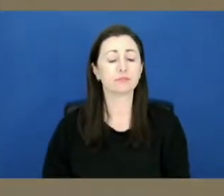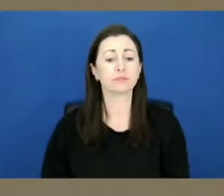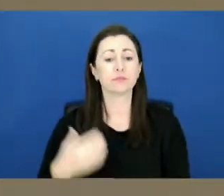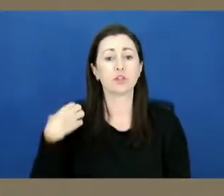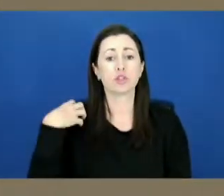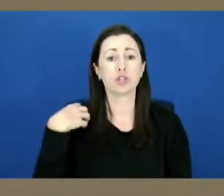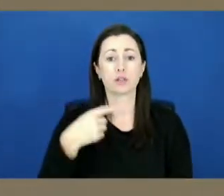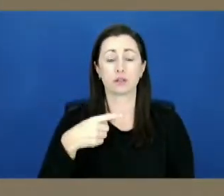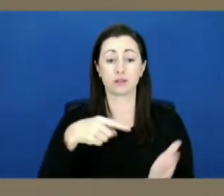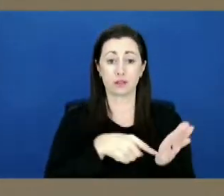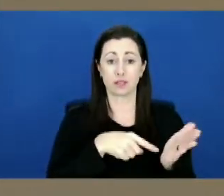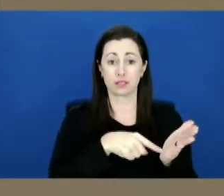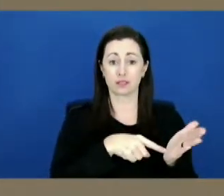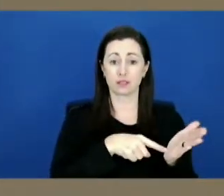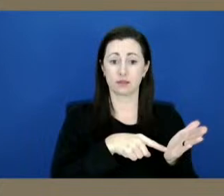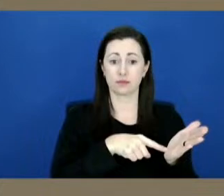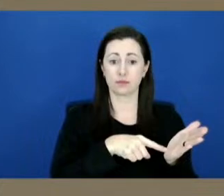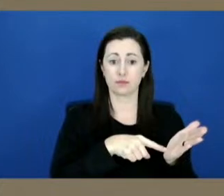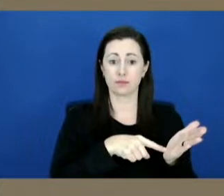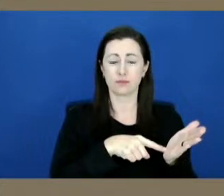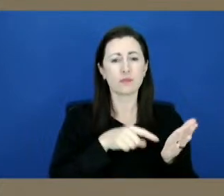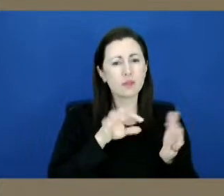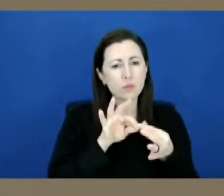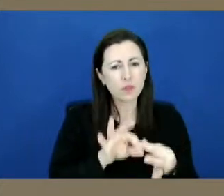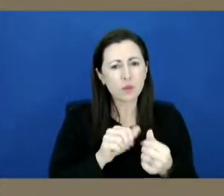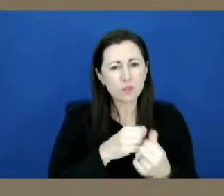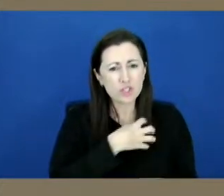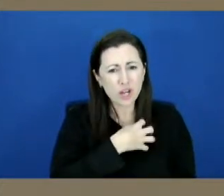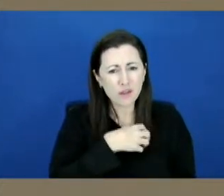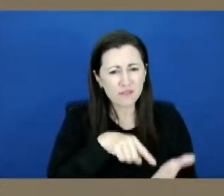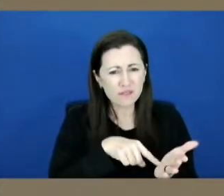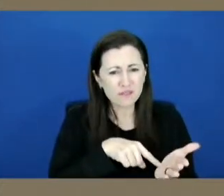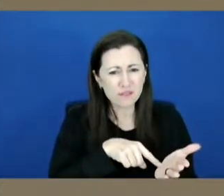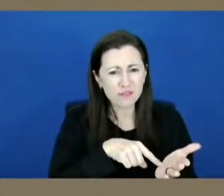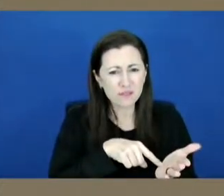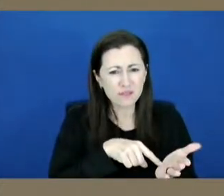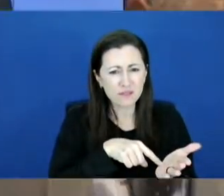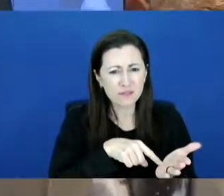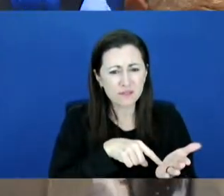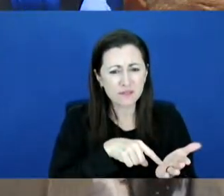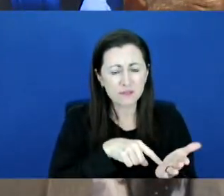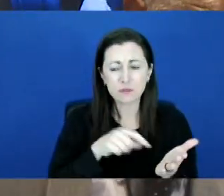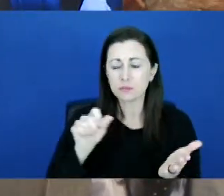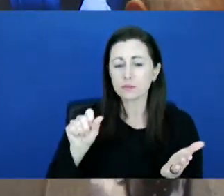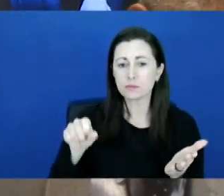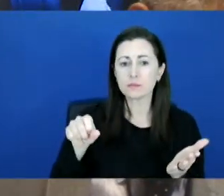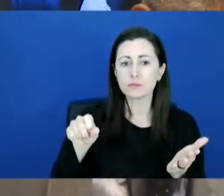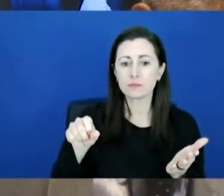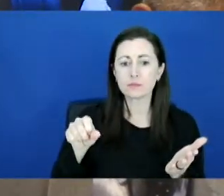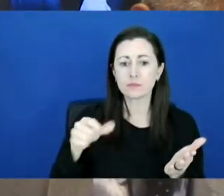ARE WE LOSING OR WHAT. I DON'T KNOW,